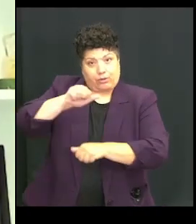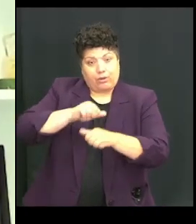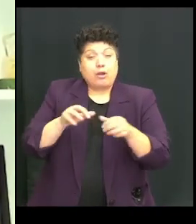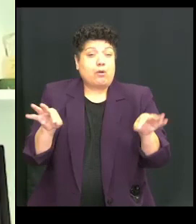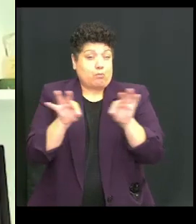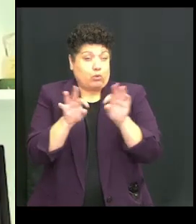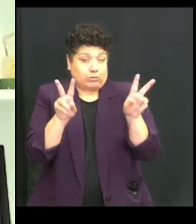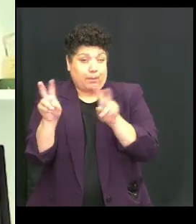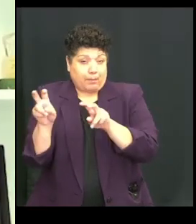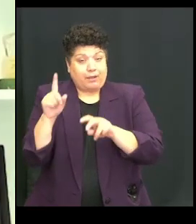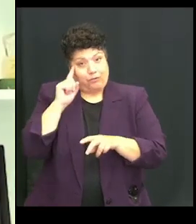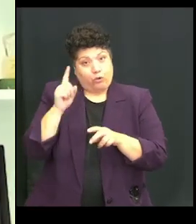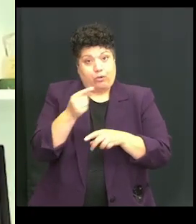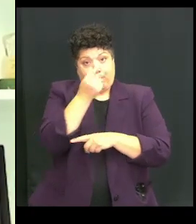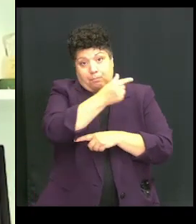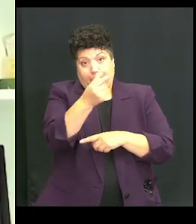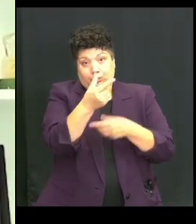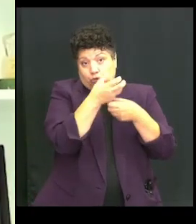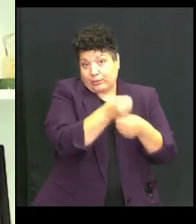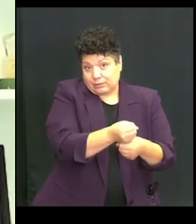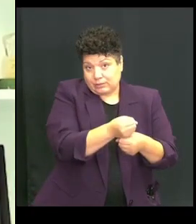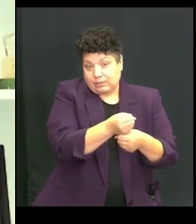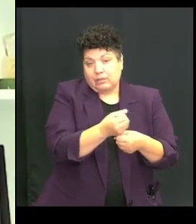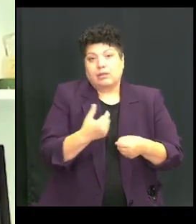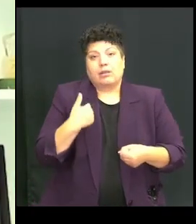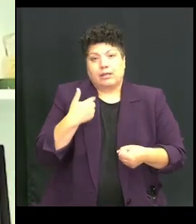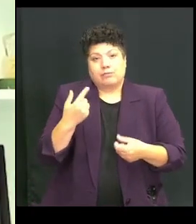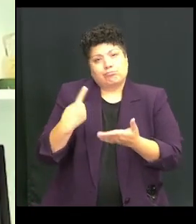that topic of public trust that we've talked about over the last few months as well.